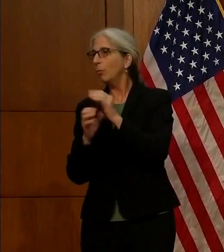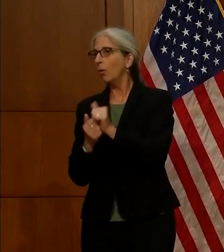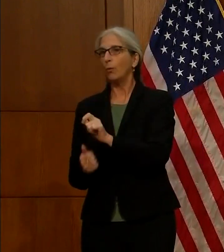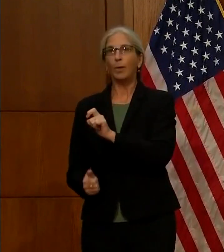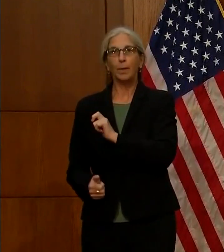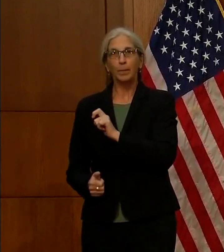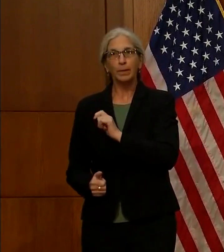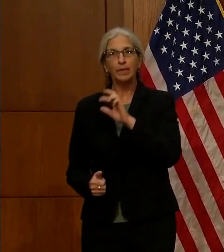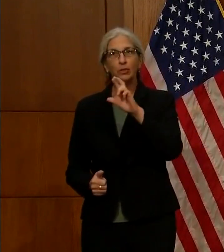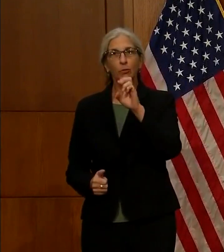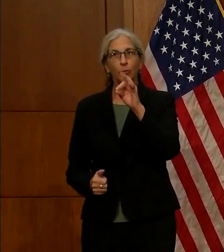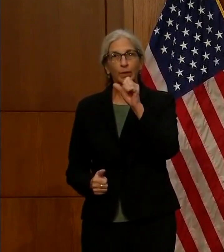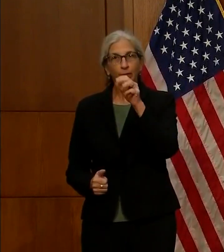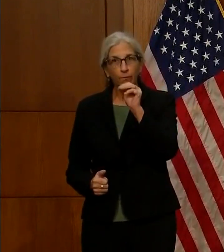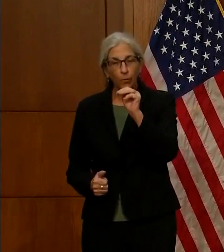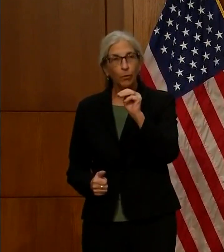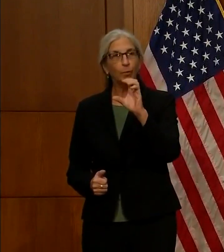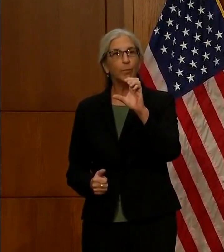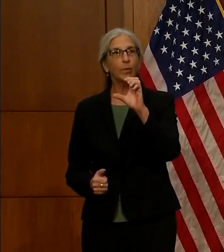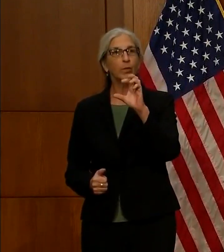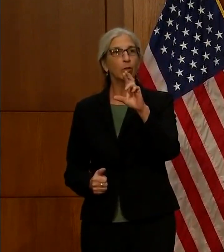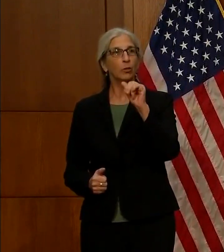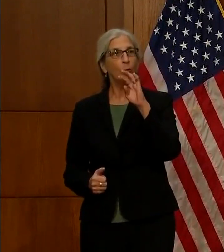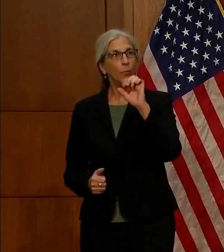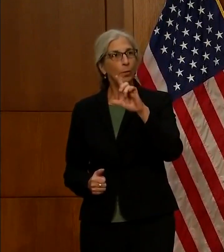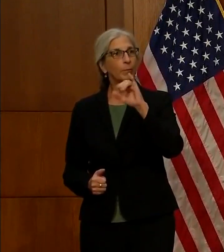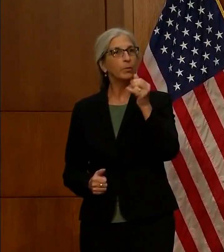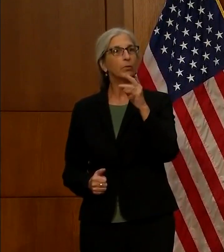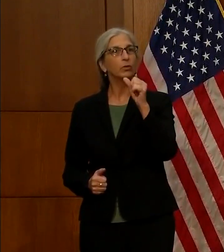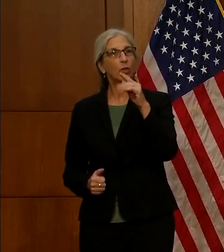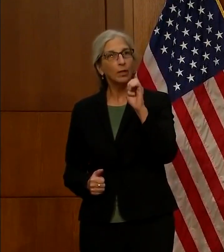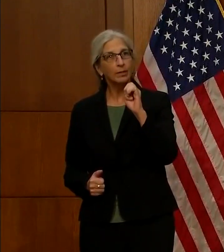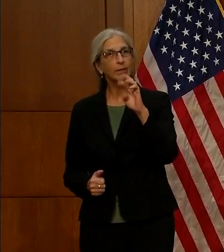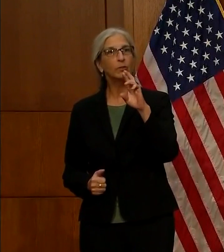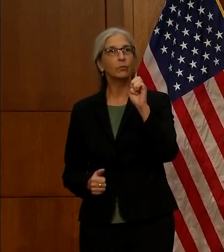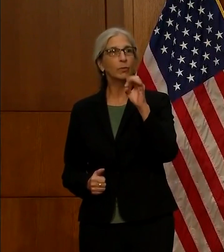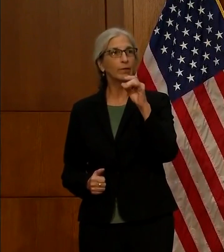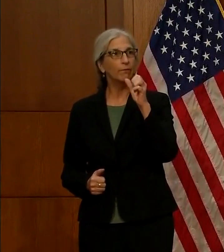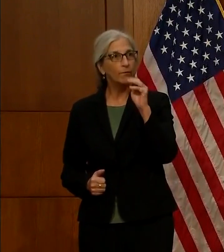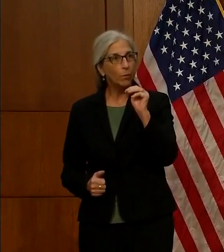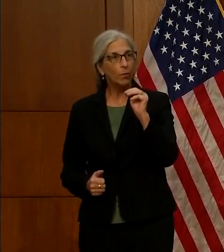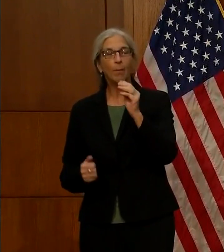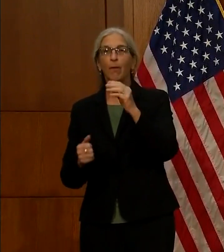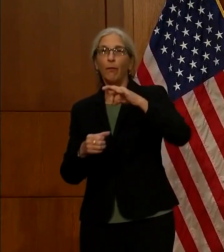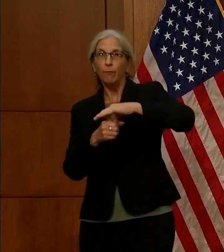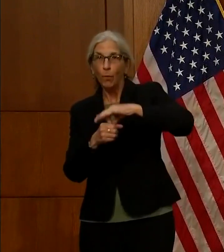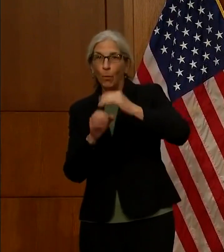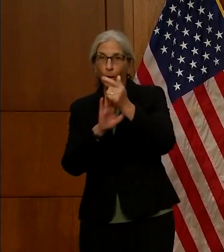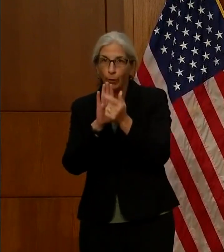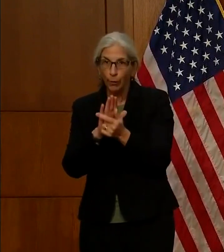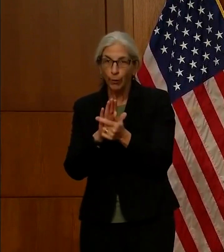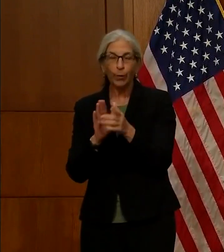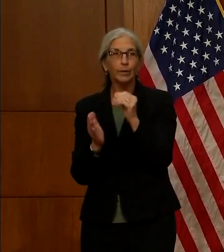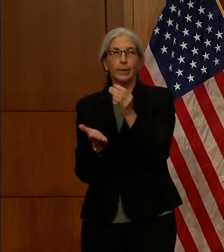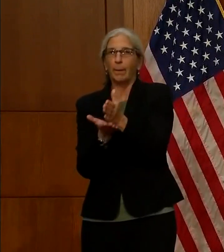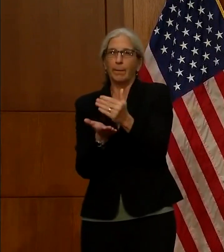LEGISLATORS WE'VE BEEN WORKING WITH. POLICE REFORM CRIMINAL JUSTICE REFORM VOTING LAWS. AND